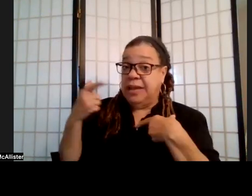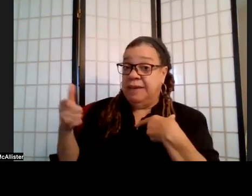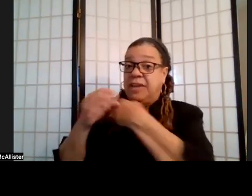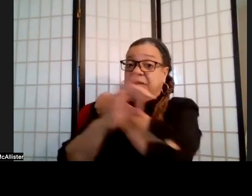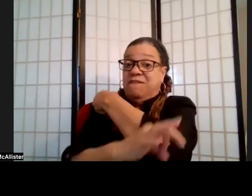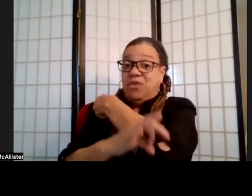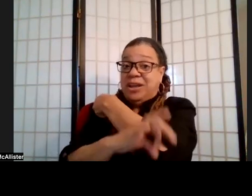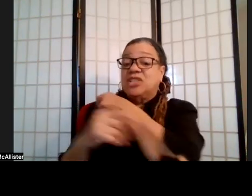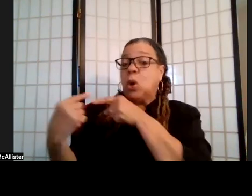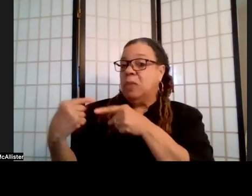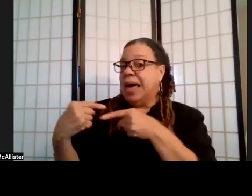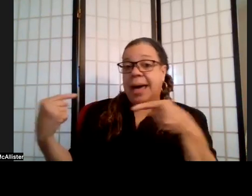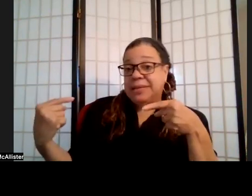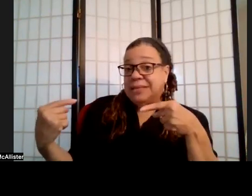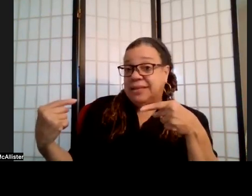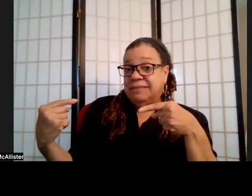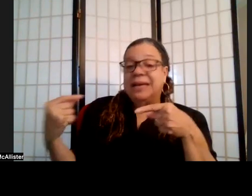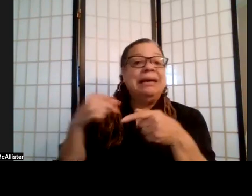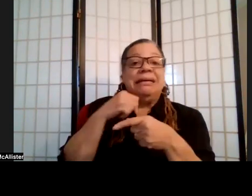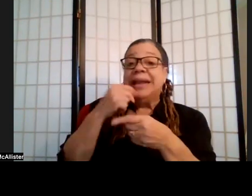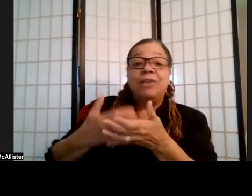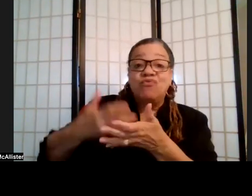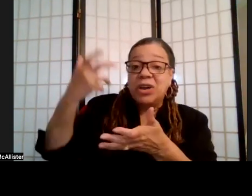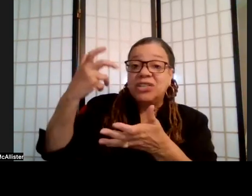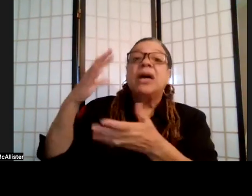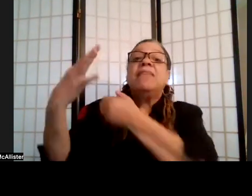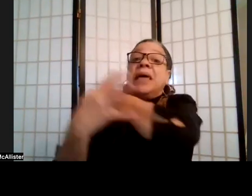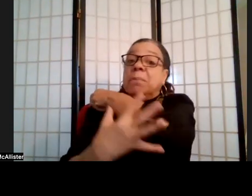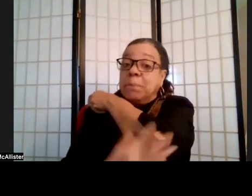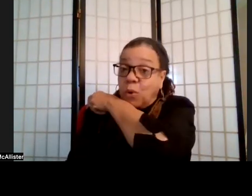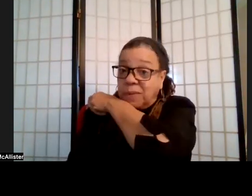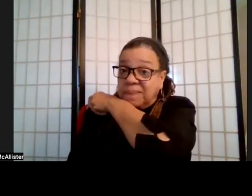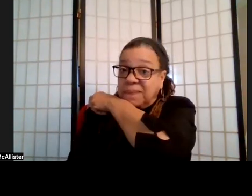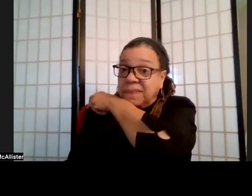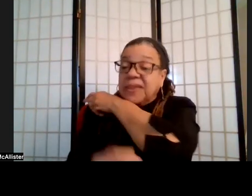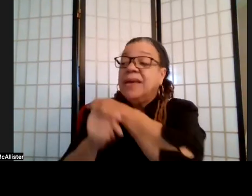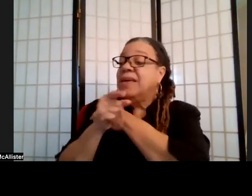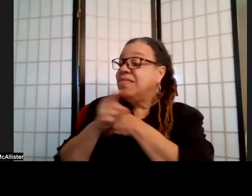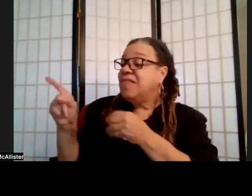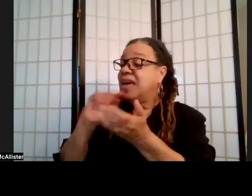very opposite of descendants of an affluent Western European nation. So, living in the center of the city, very near to one of